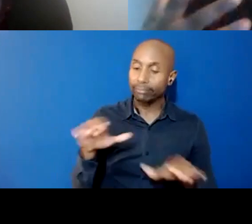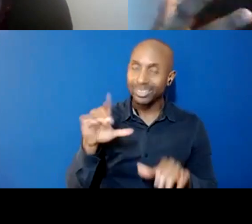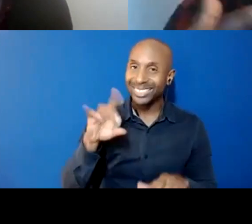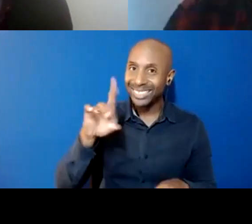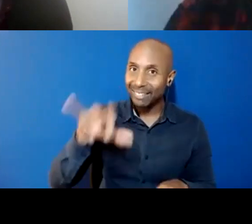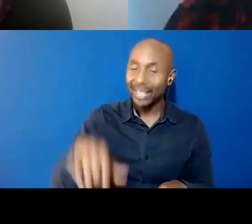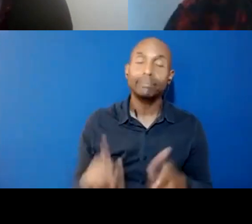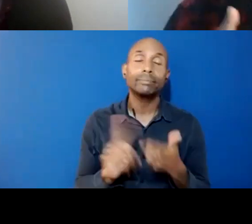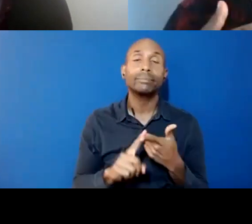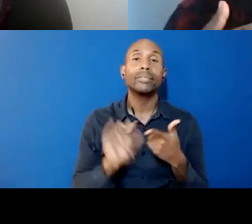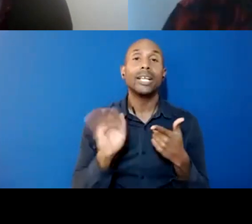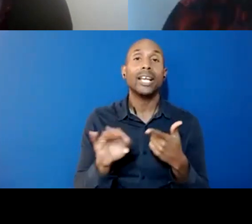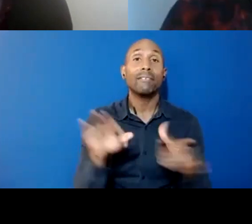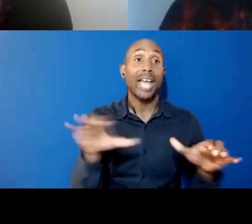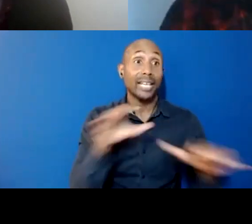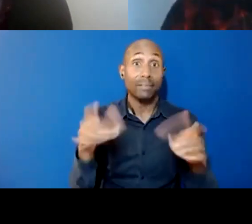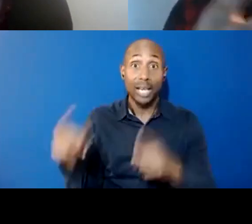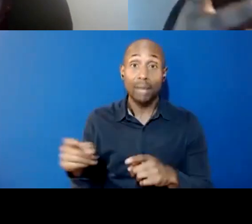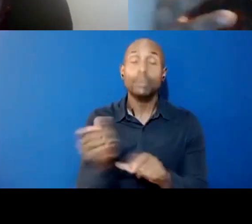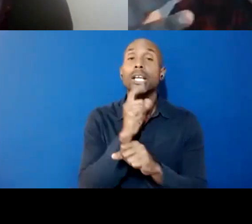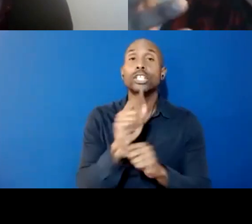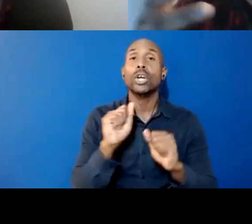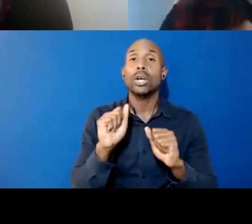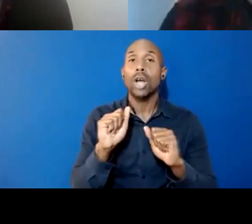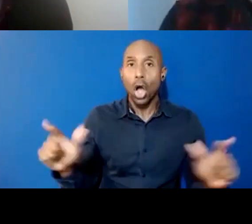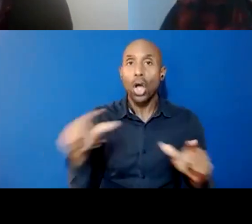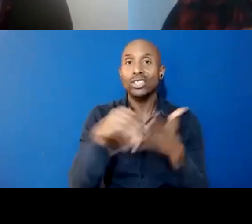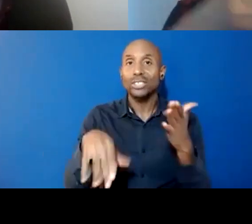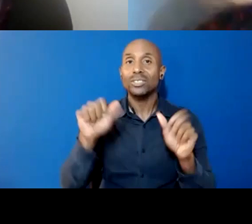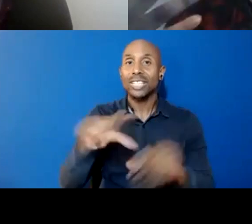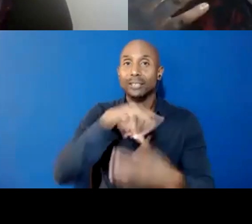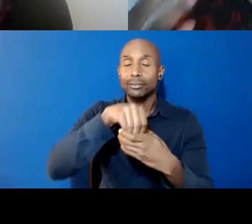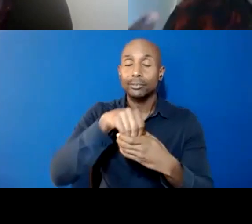students could be involved if there was a mountain climbing that everyone could do that.